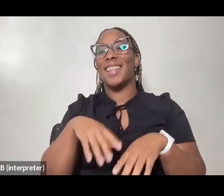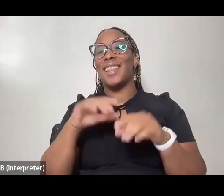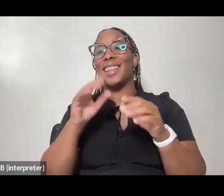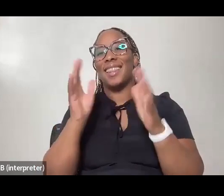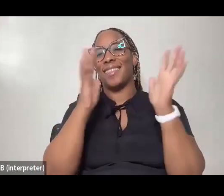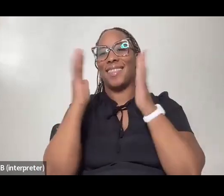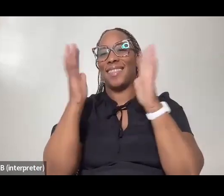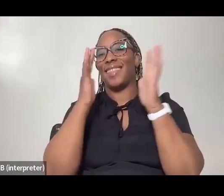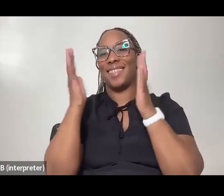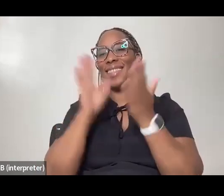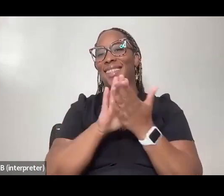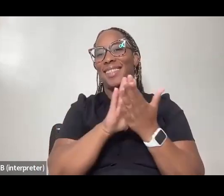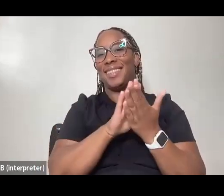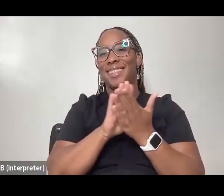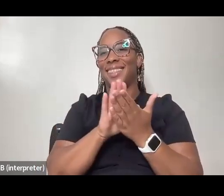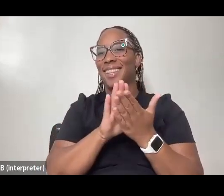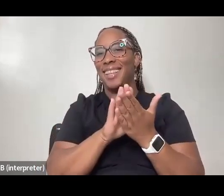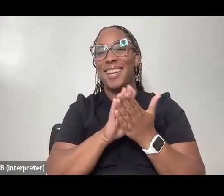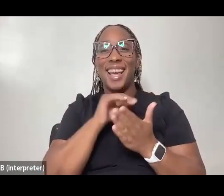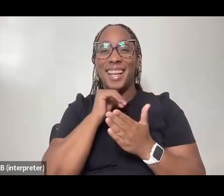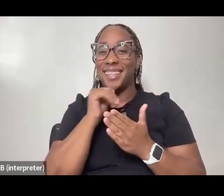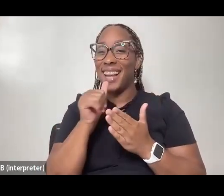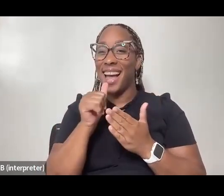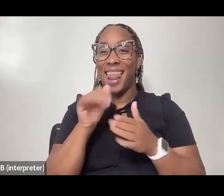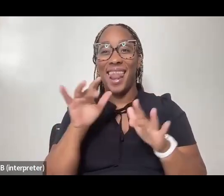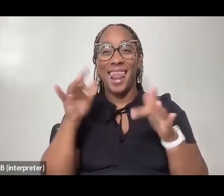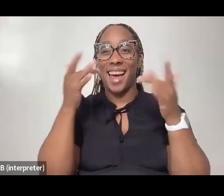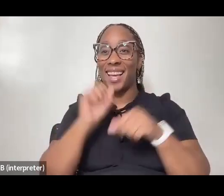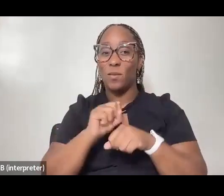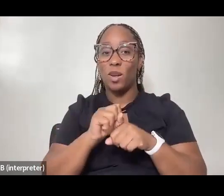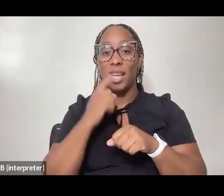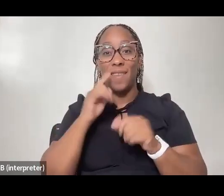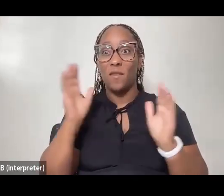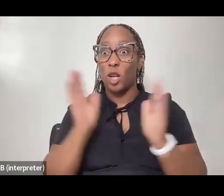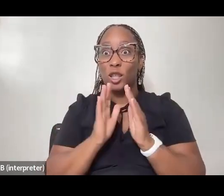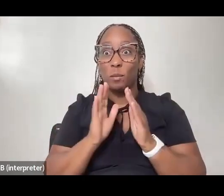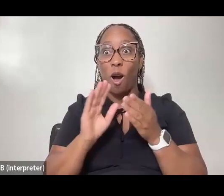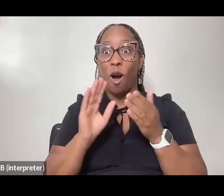round of applause. This is no small lift to put together, or even a small conference like this.